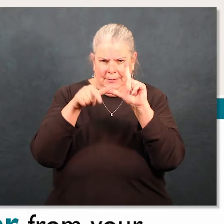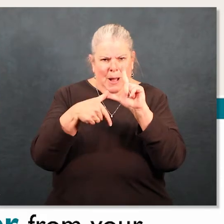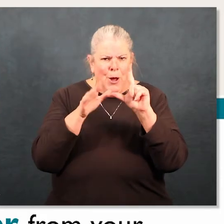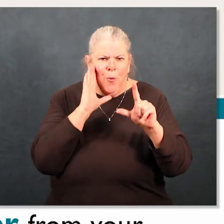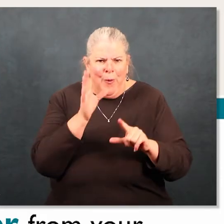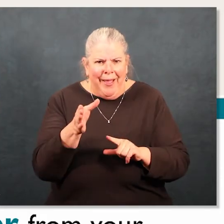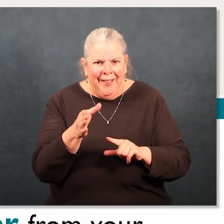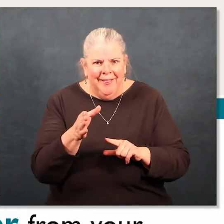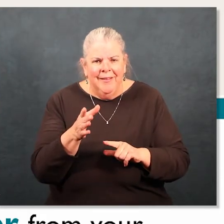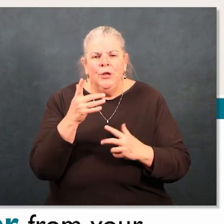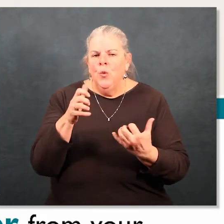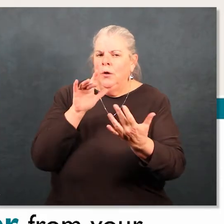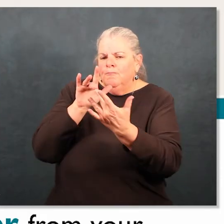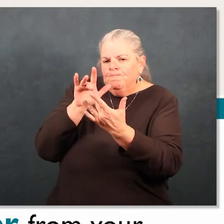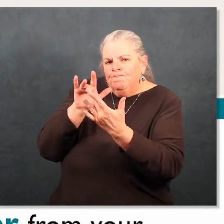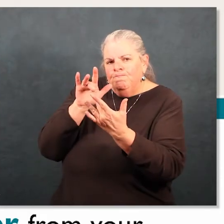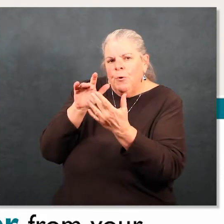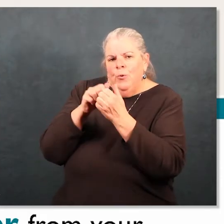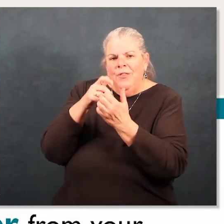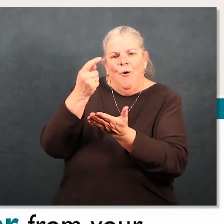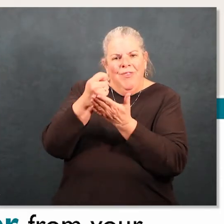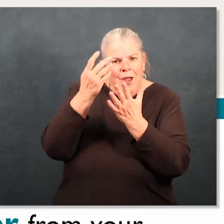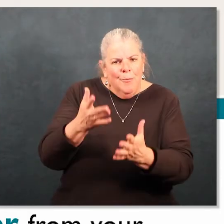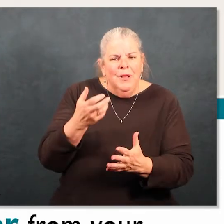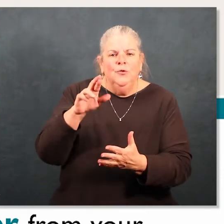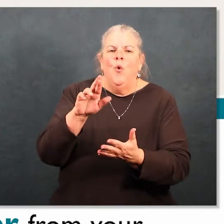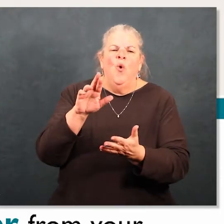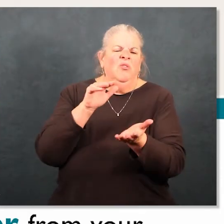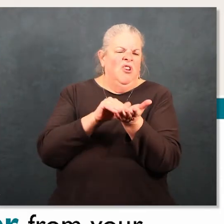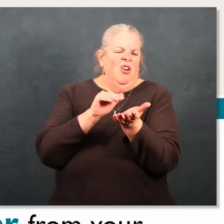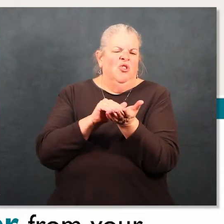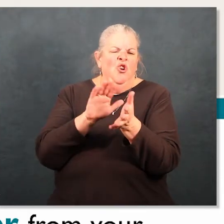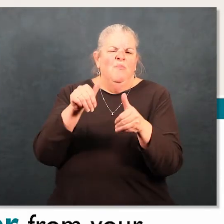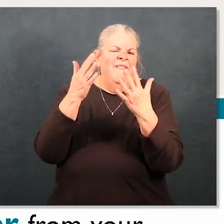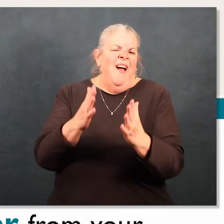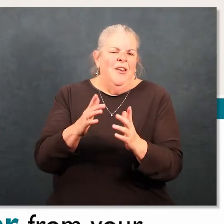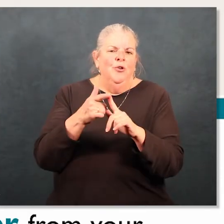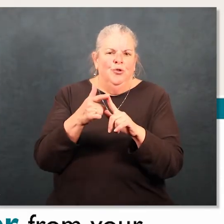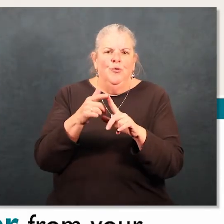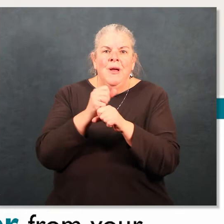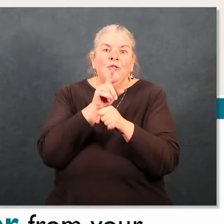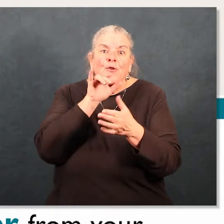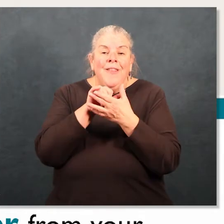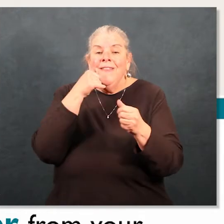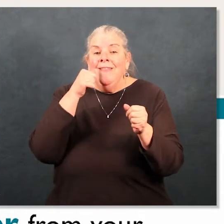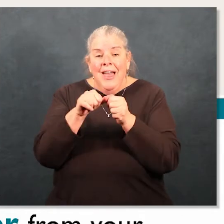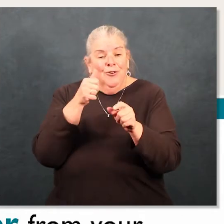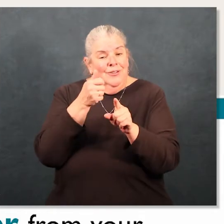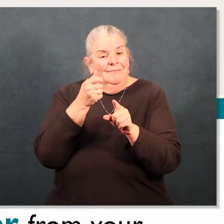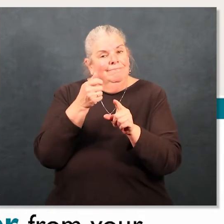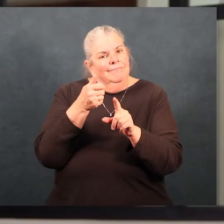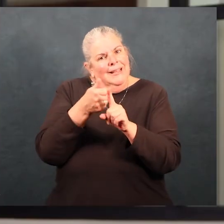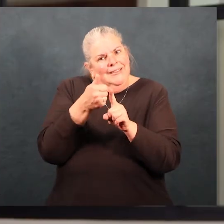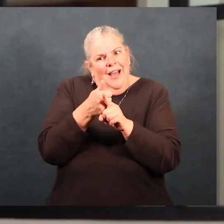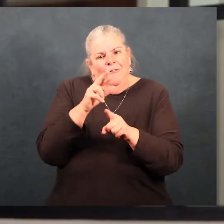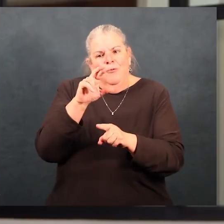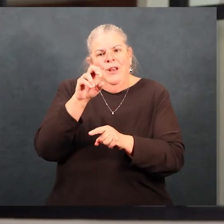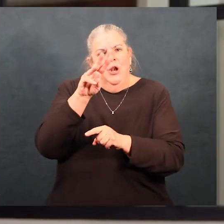with your therapist or your provider to get that letter renewed. And your landlord, depending on what their process is